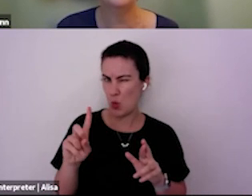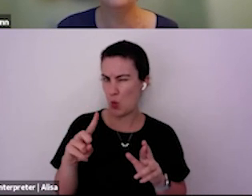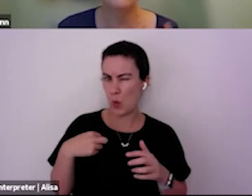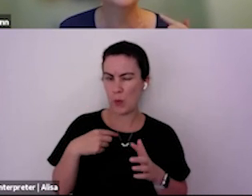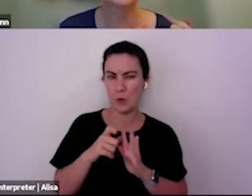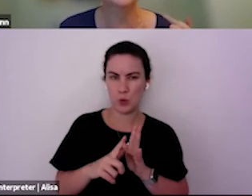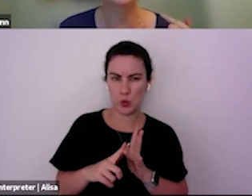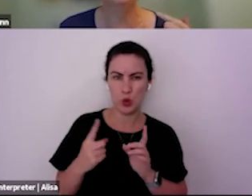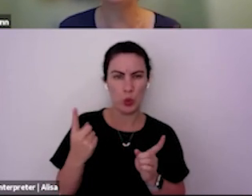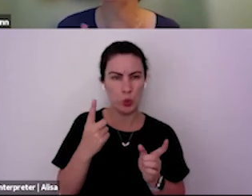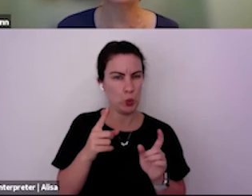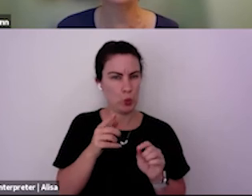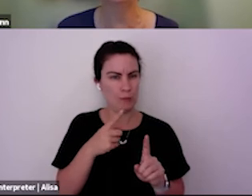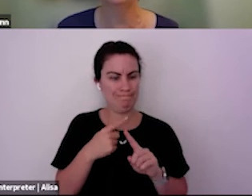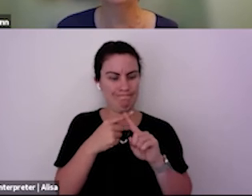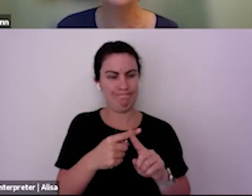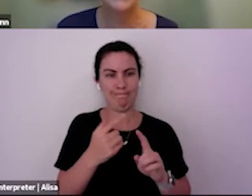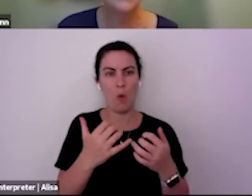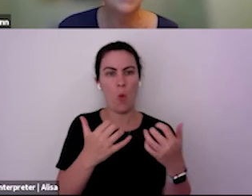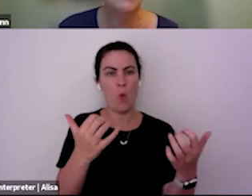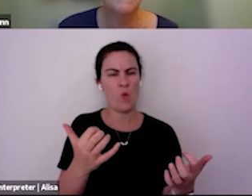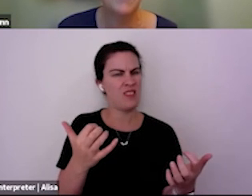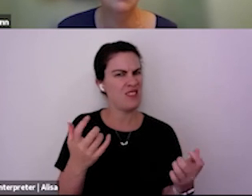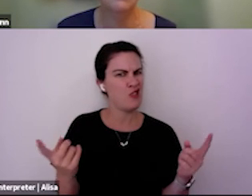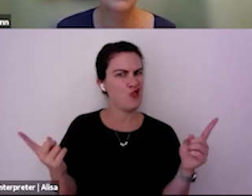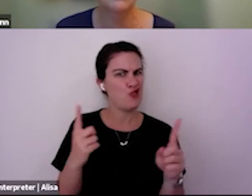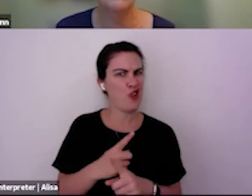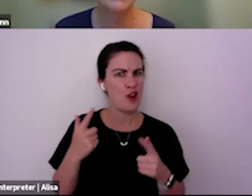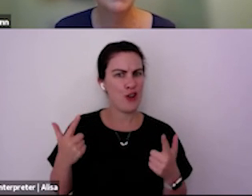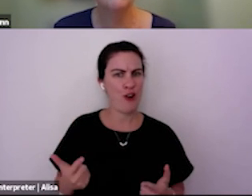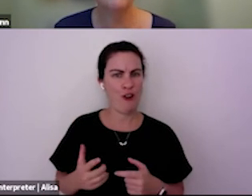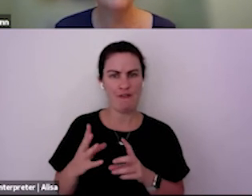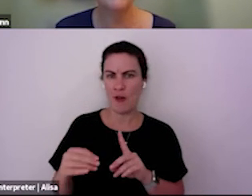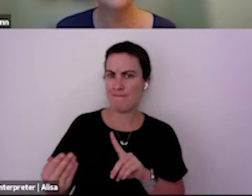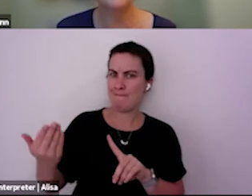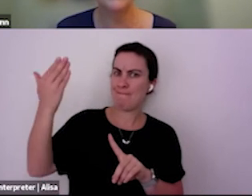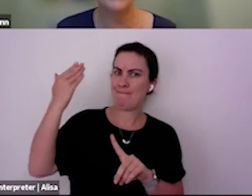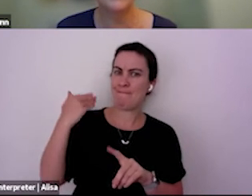has really matured and evolved and thinking about that longer-term proposition I think